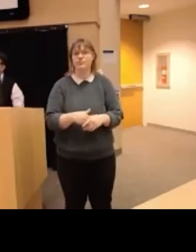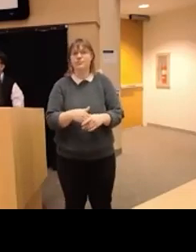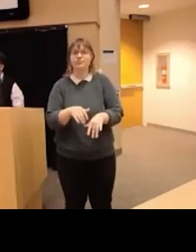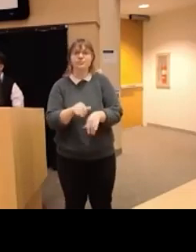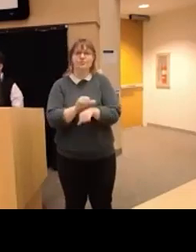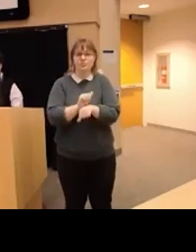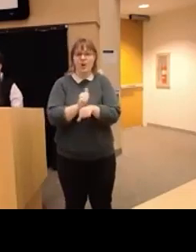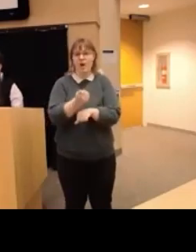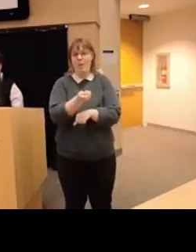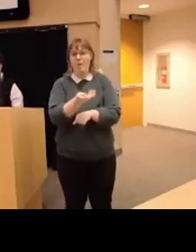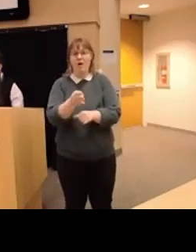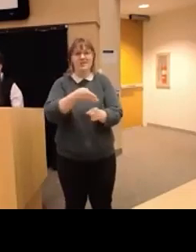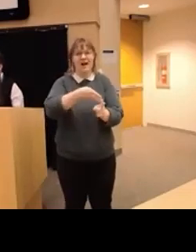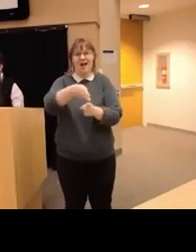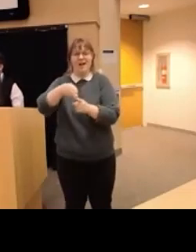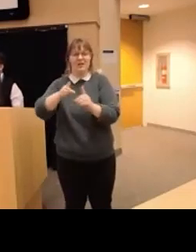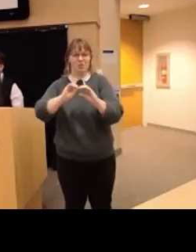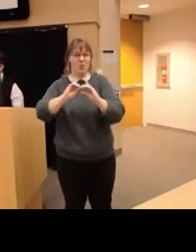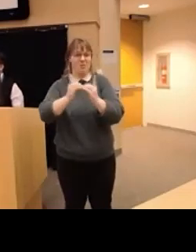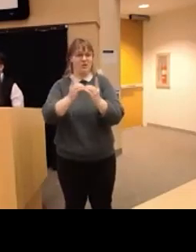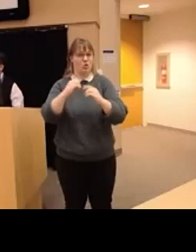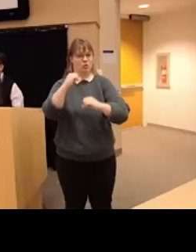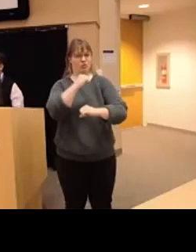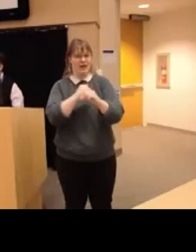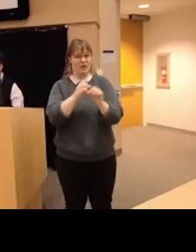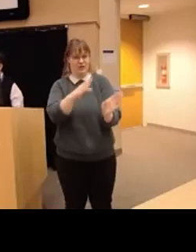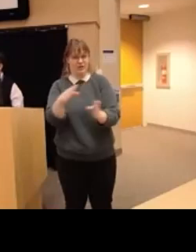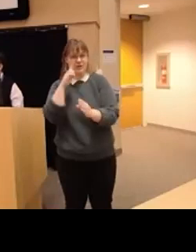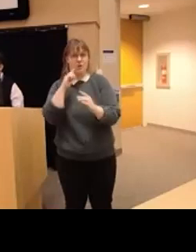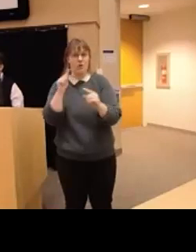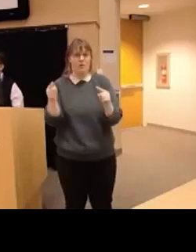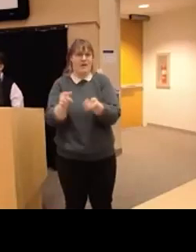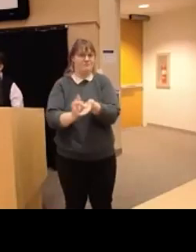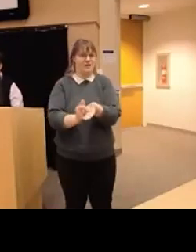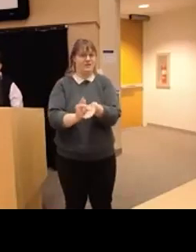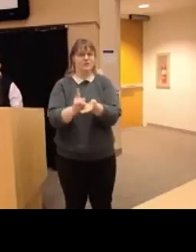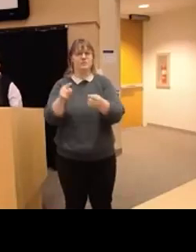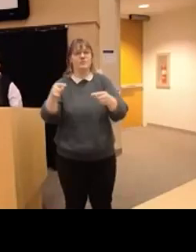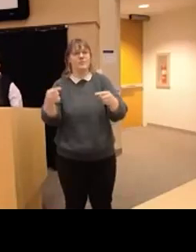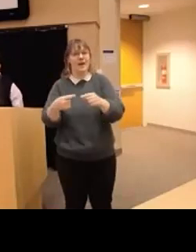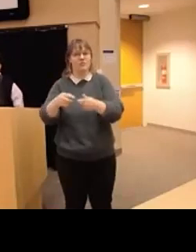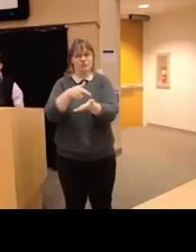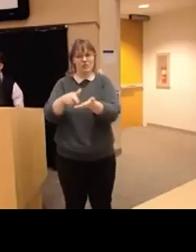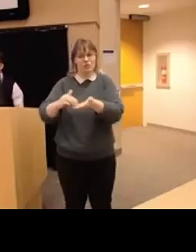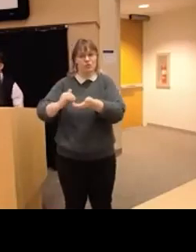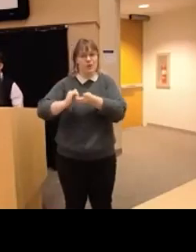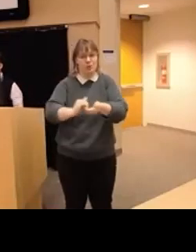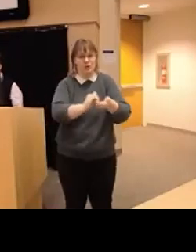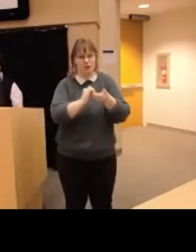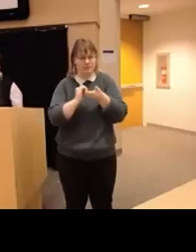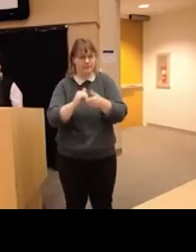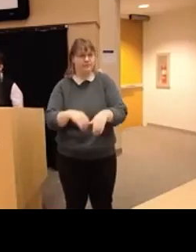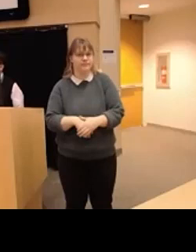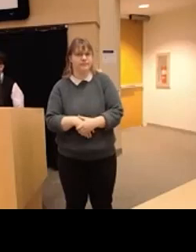multi- departmental strategy for pain medicine and pain research collaboration uh the first person I